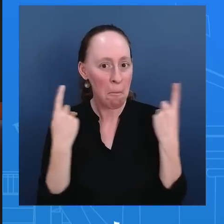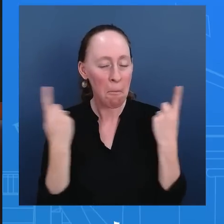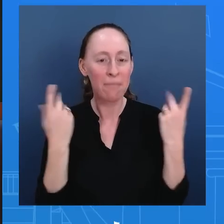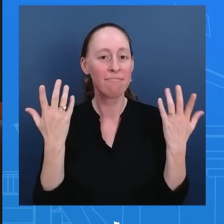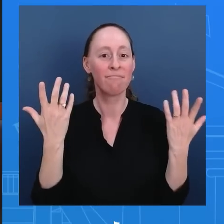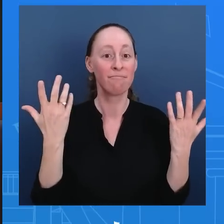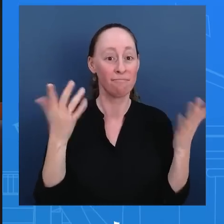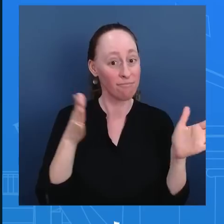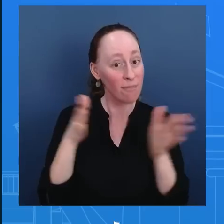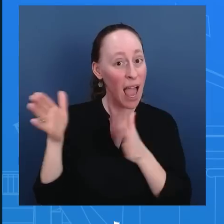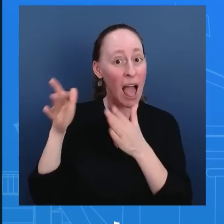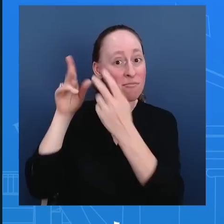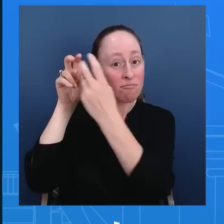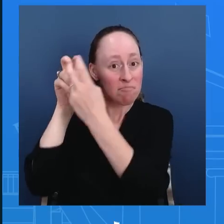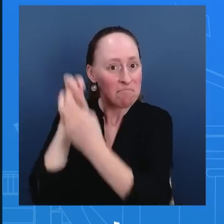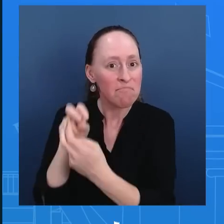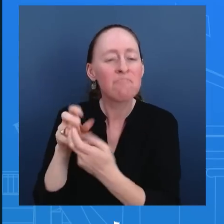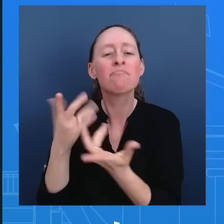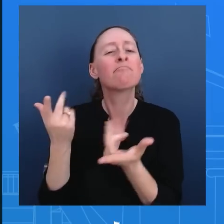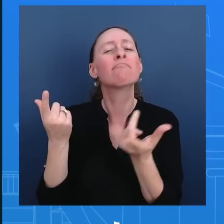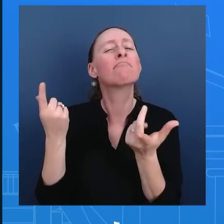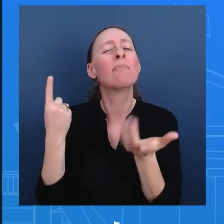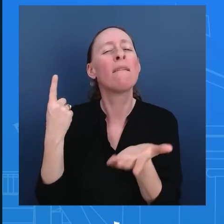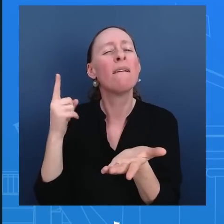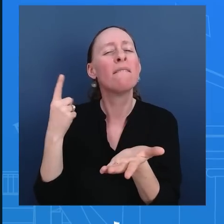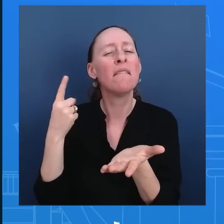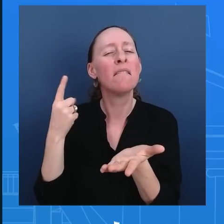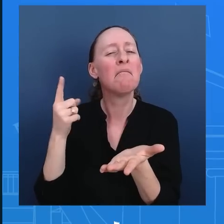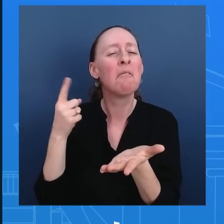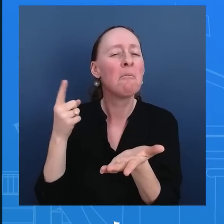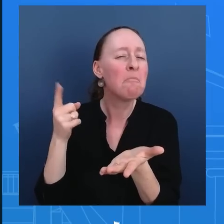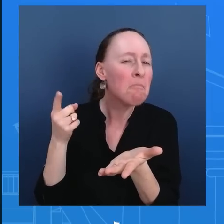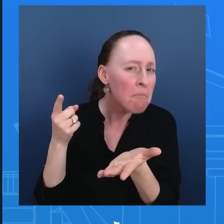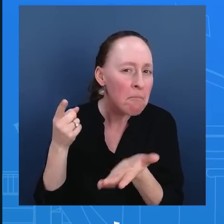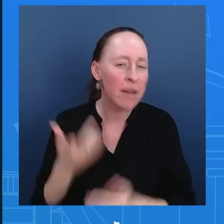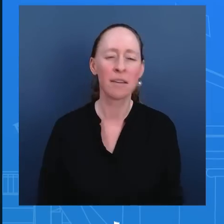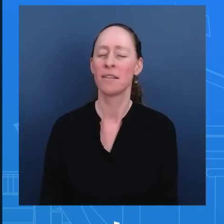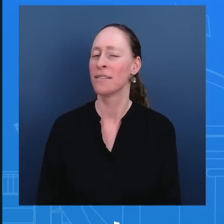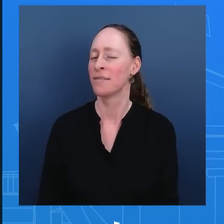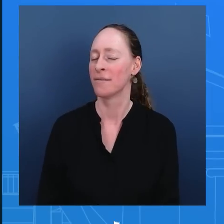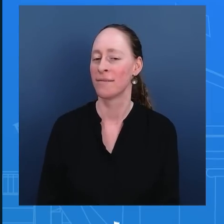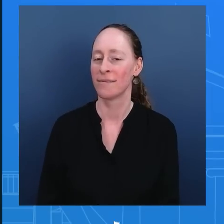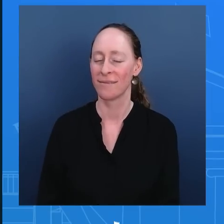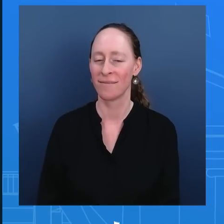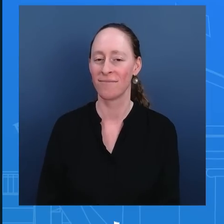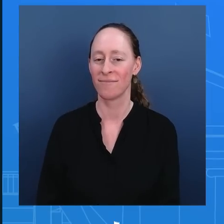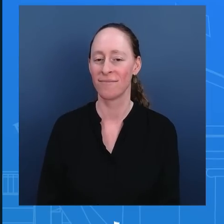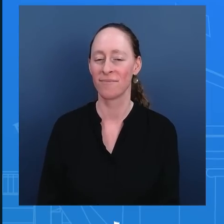Ms. Jean-Pierre: So, look, I think if you think about the commitment that both of them have had,